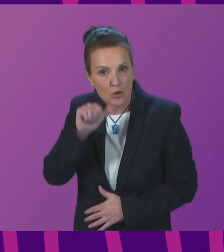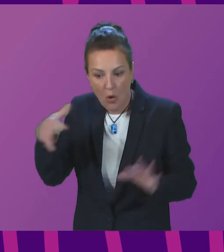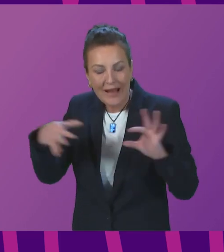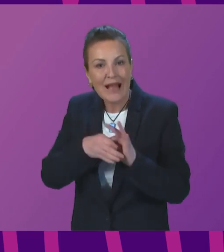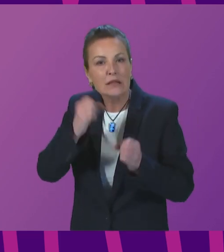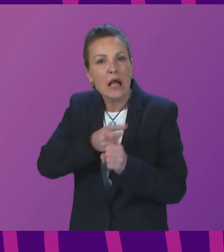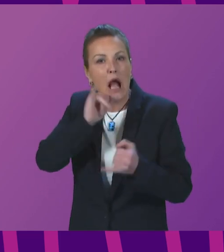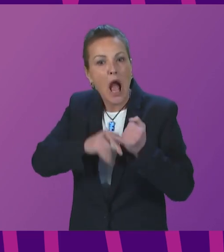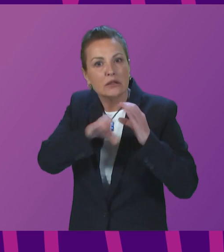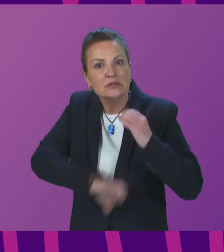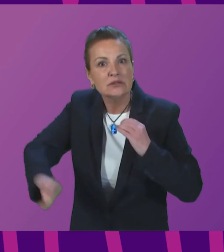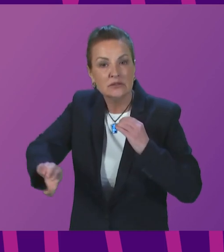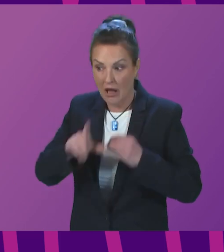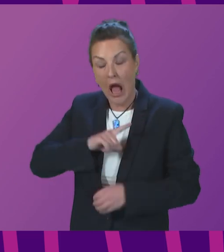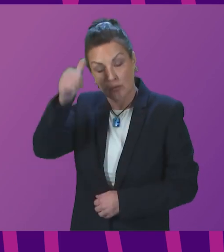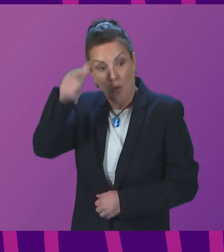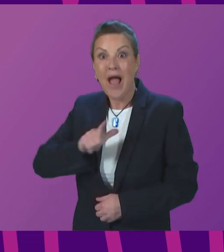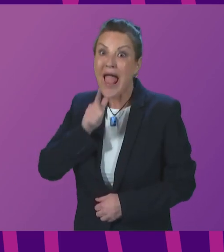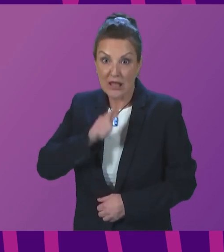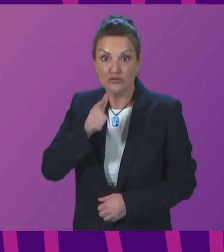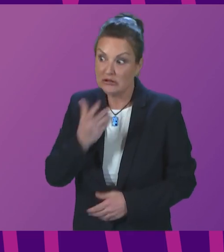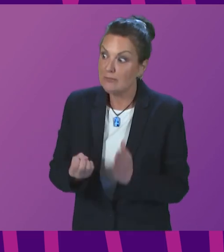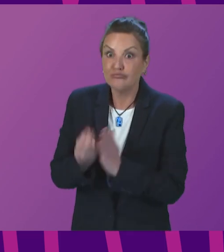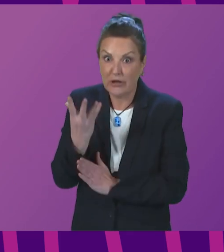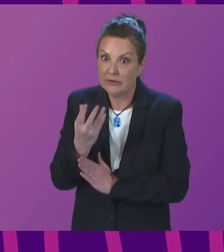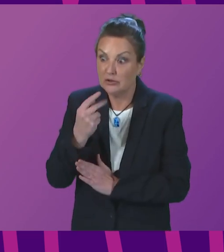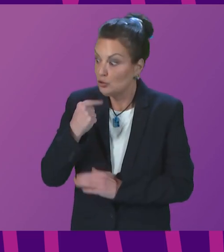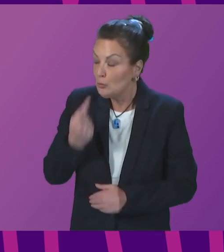Although electricity prices will rise sharply across the whole of Scotland from tomorrow,